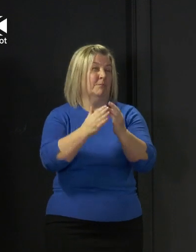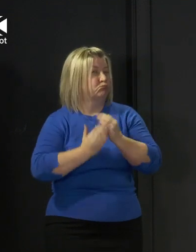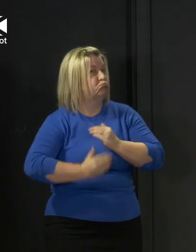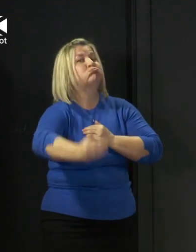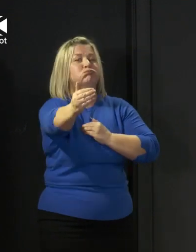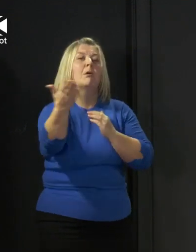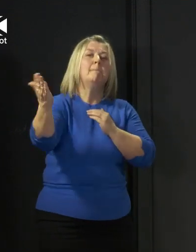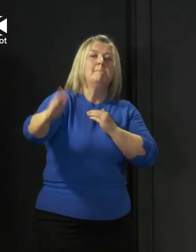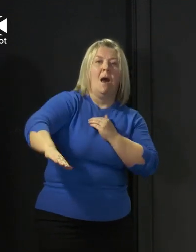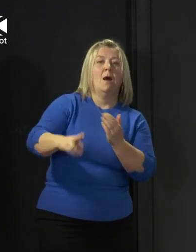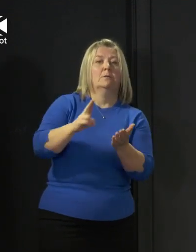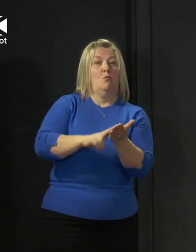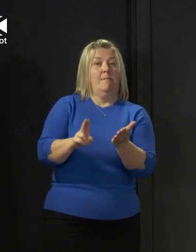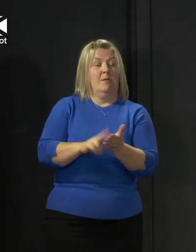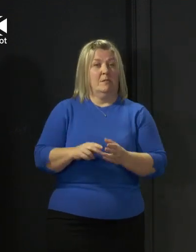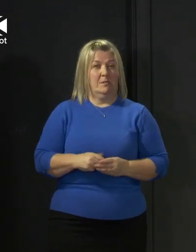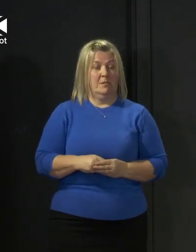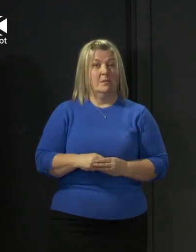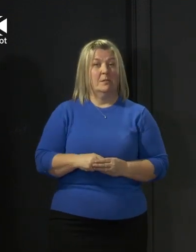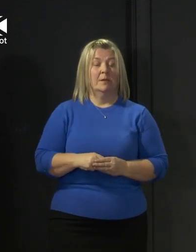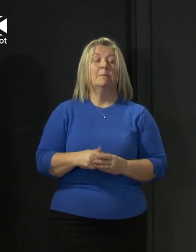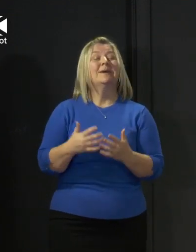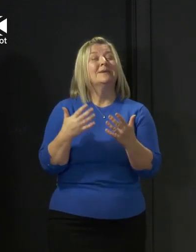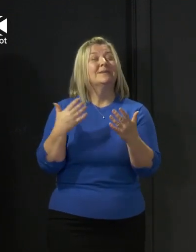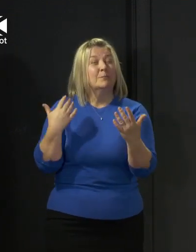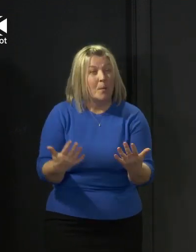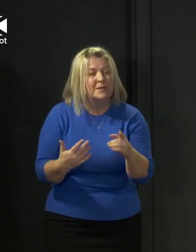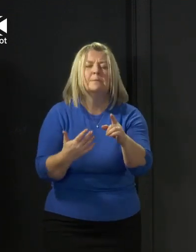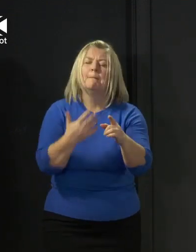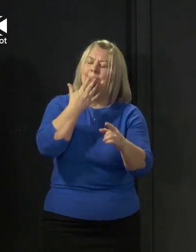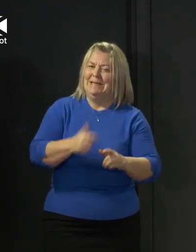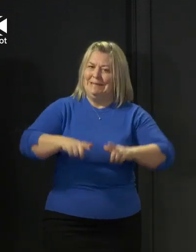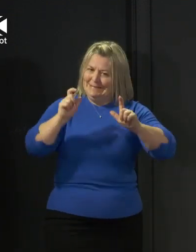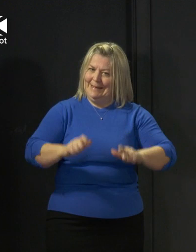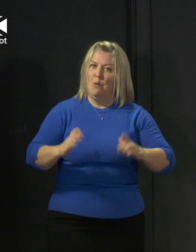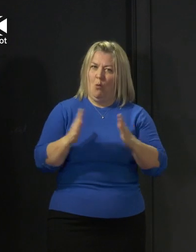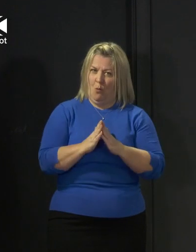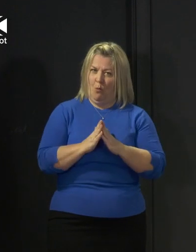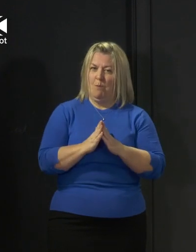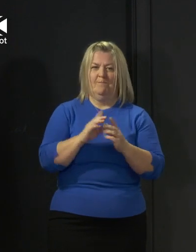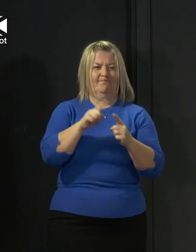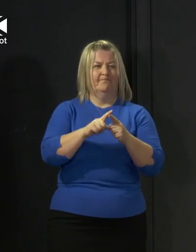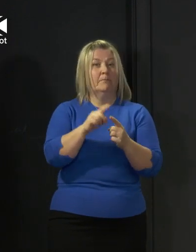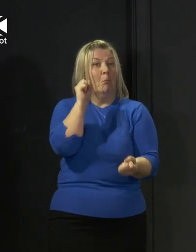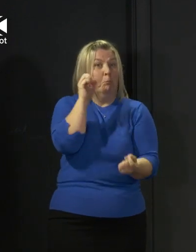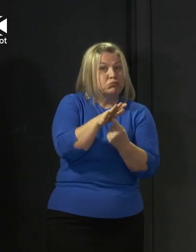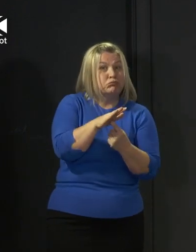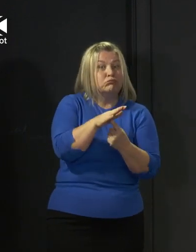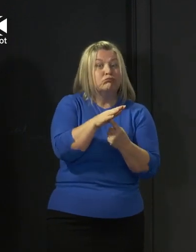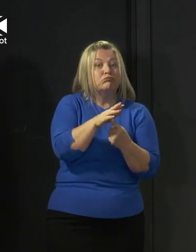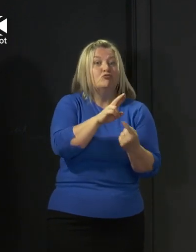now please stay at home unless you're going out for essential purposes such as exercising once a day or buying food and medicine